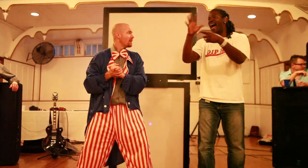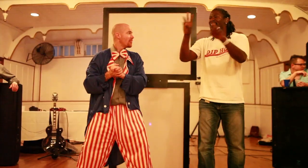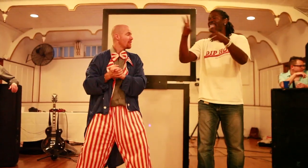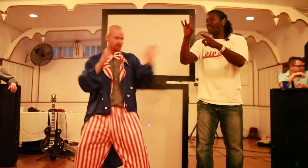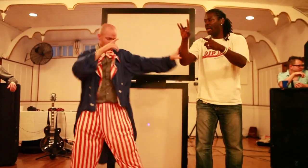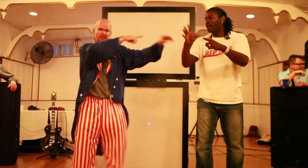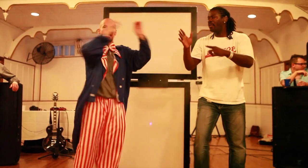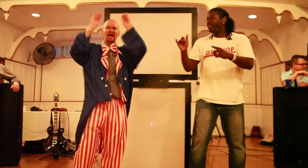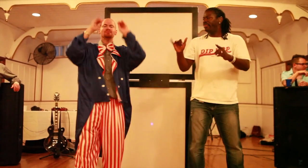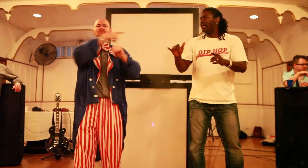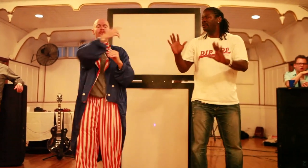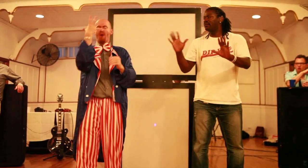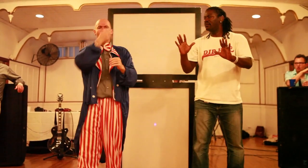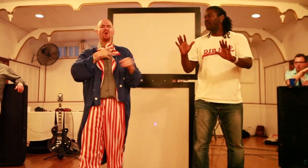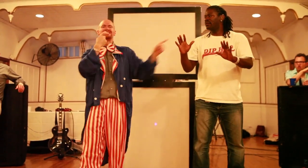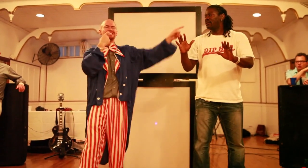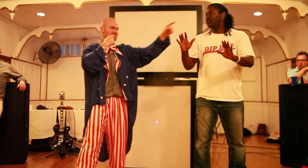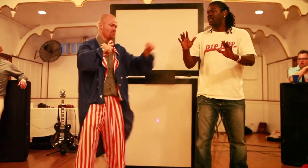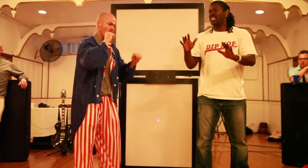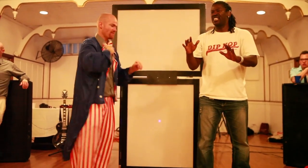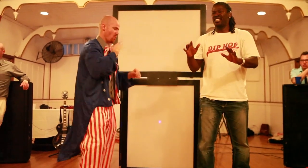Snipe: 5,6,7,8 ANDERSON: I'm going to teach him. He has beautiful white teeth. I don't have white teeth.